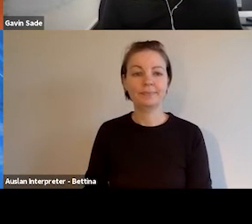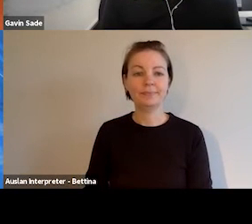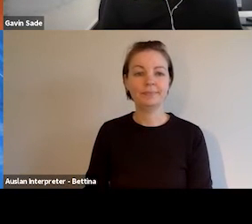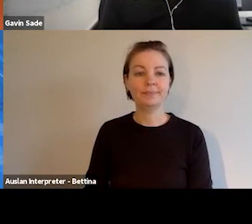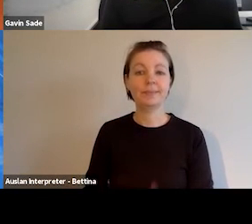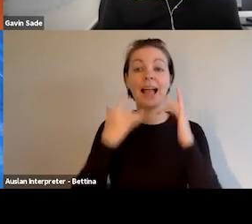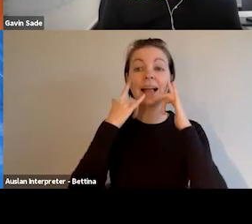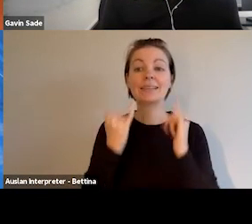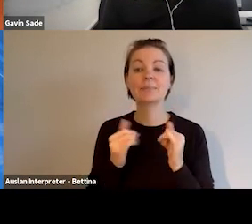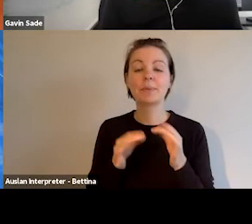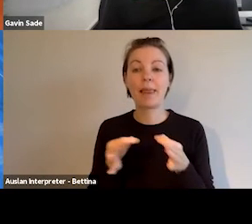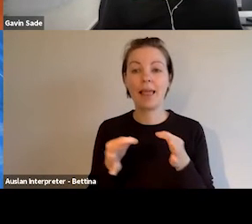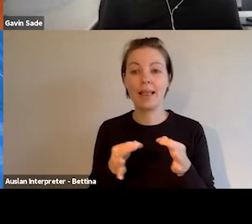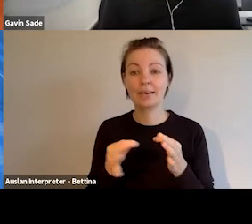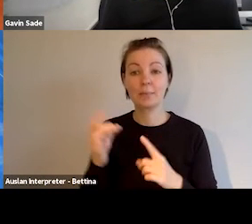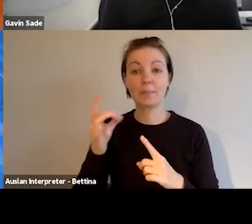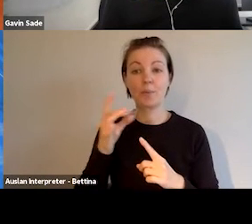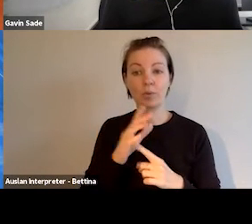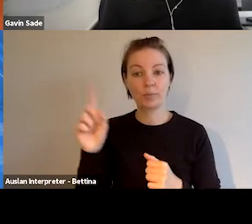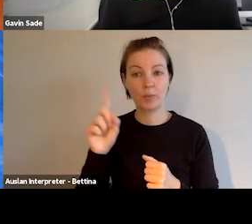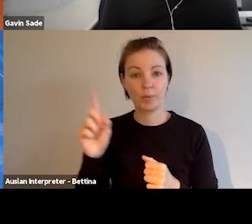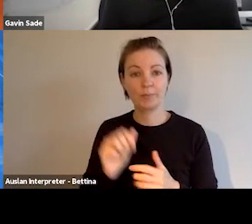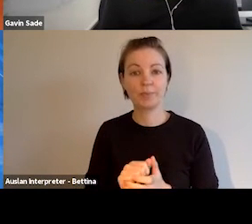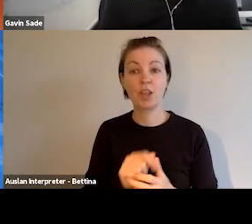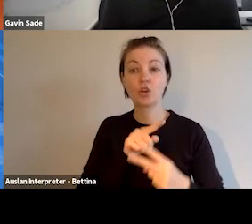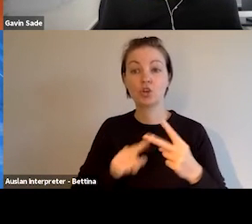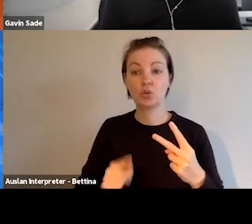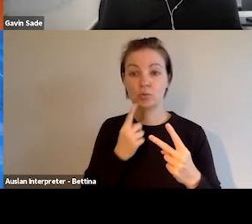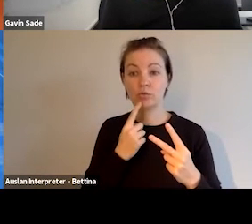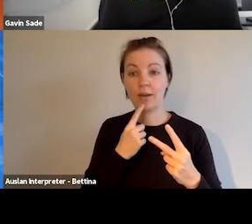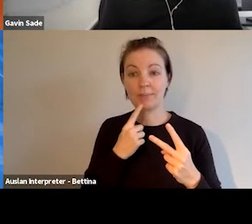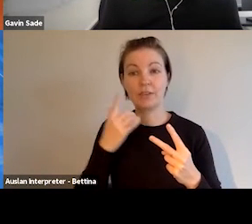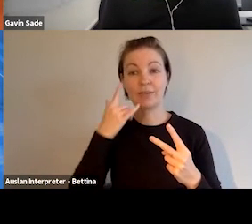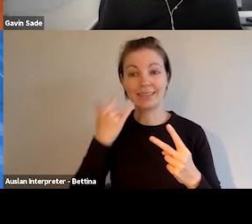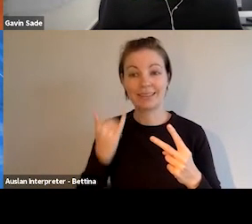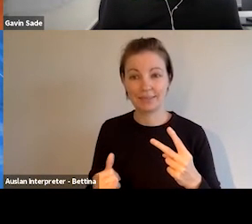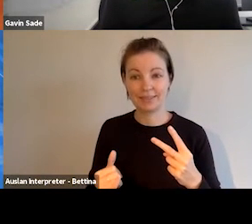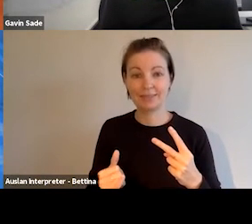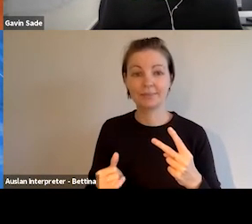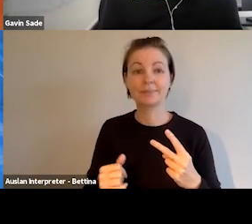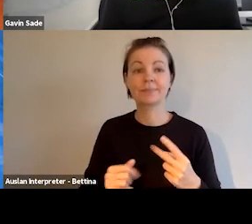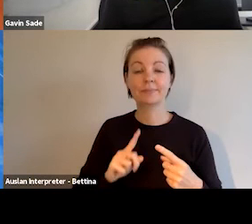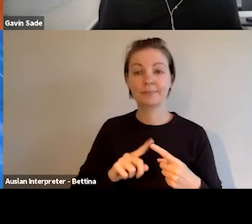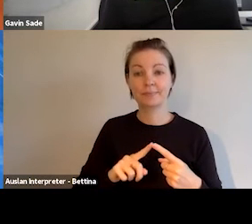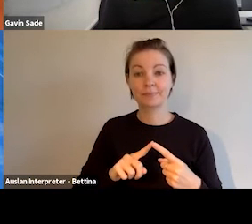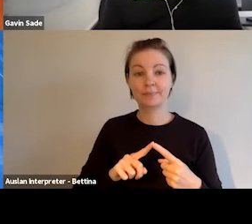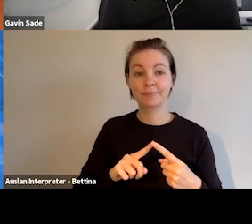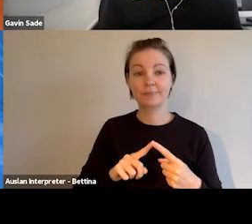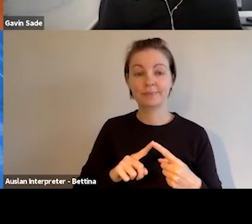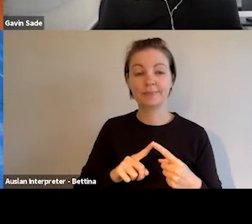the important things are there are two types of assessment . For assessment items. The first assessment item that the